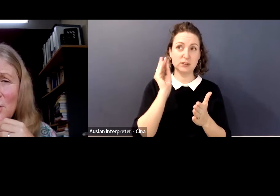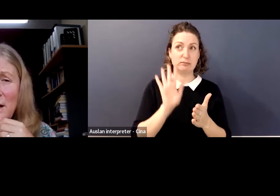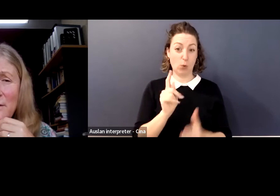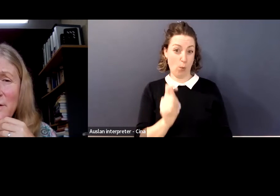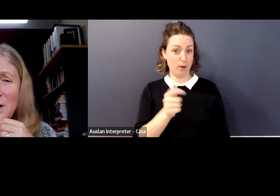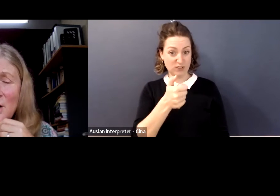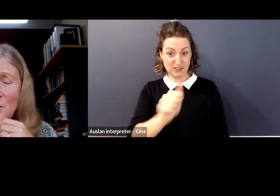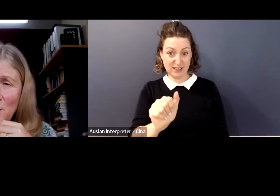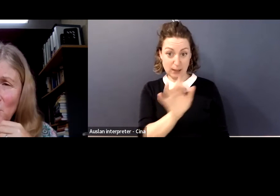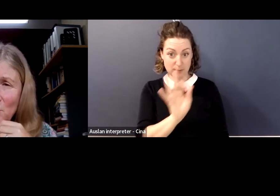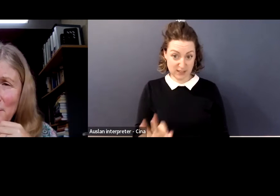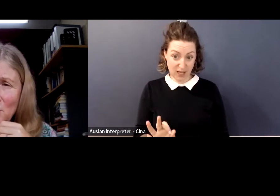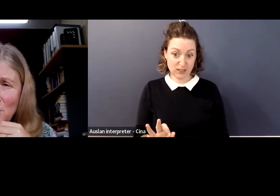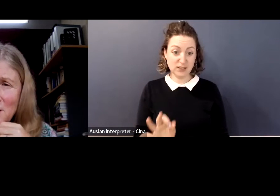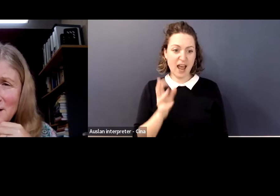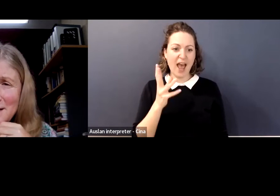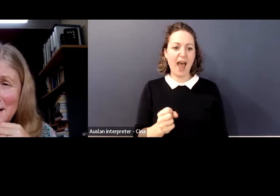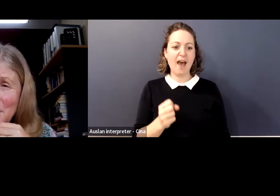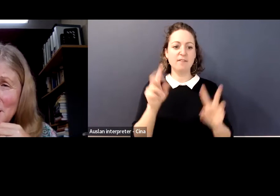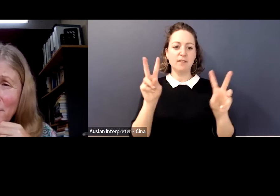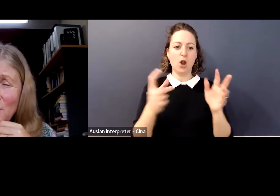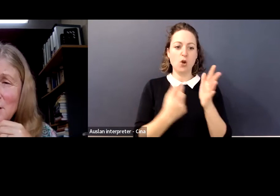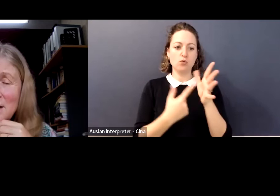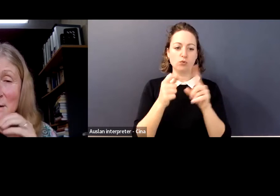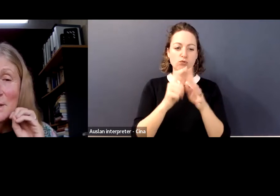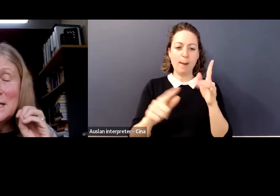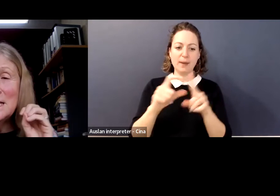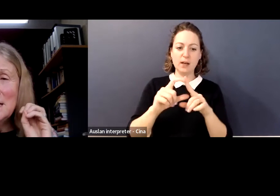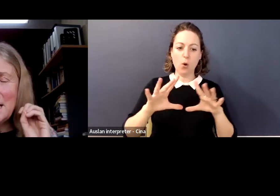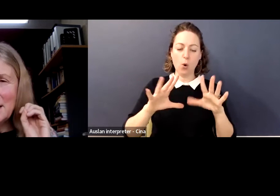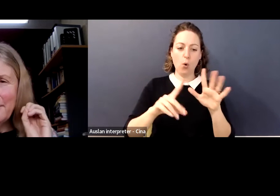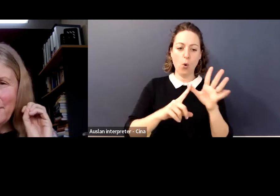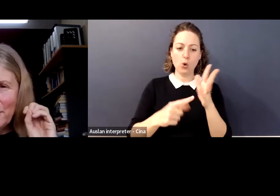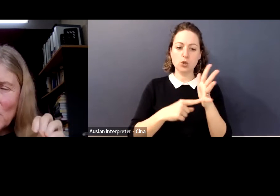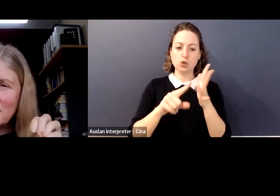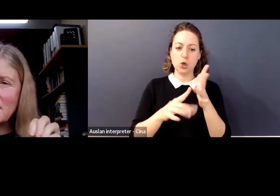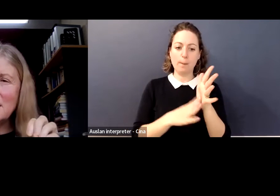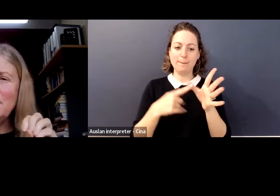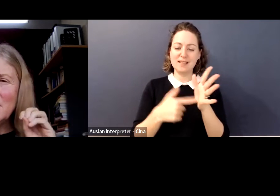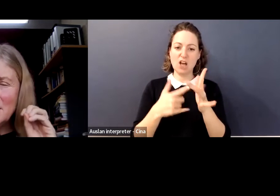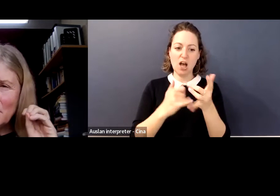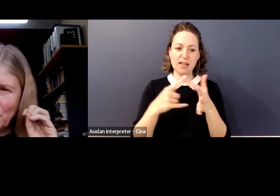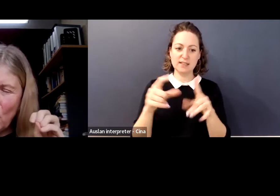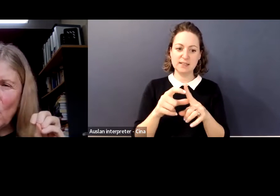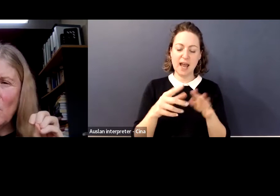who have what we call rapid automatized naming difficulties, meaning that their fluency is poor.